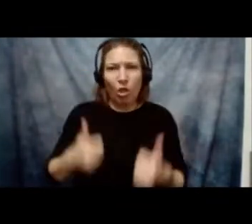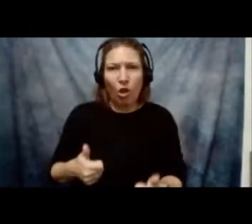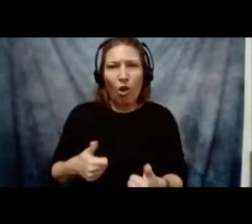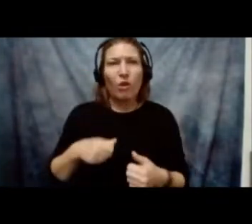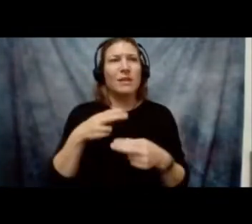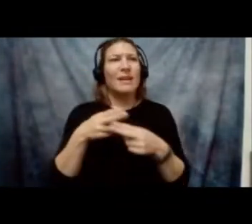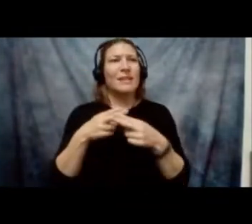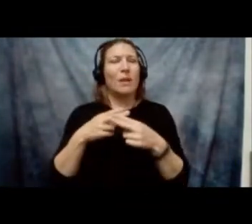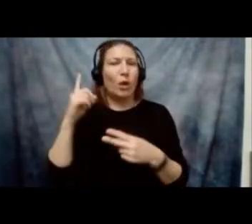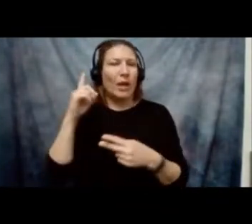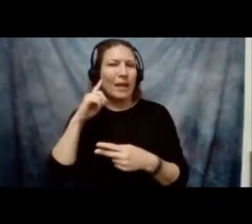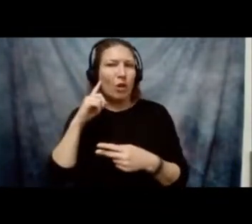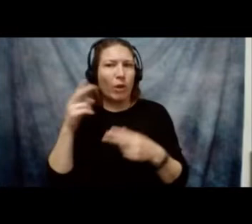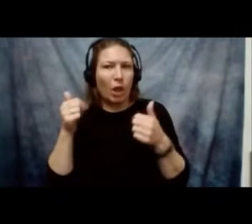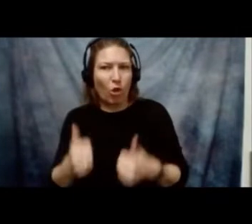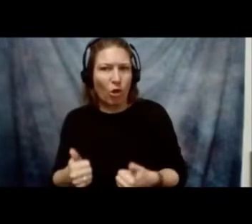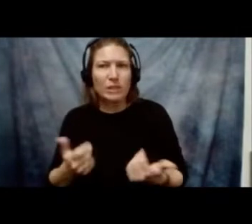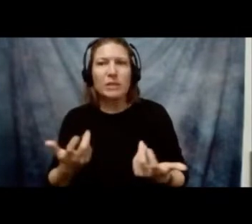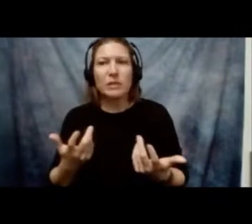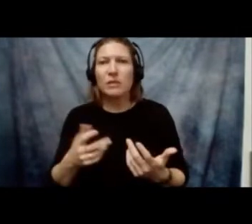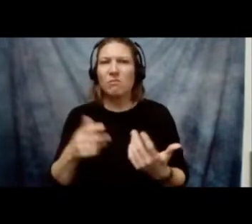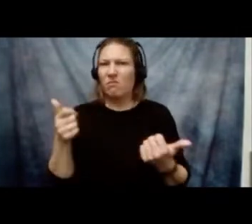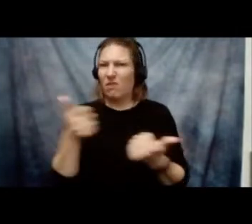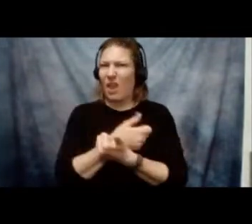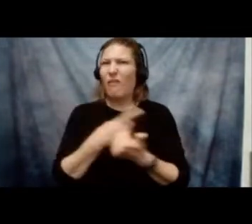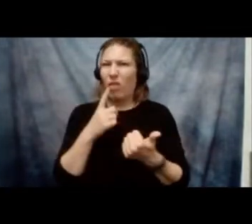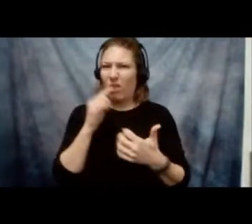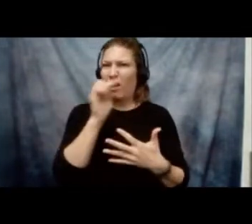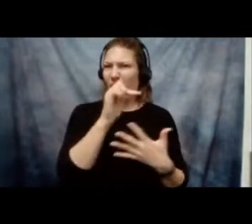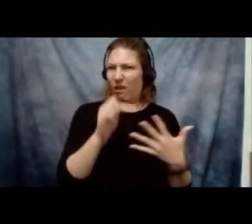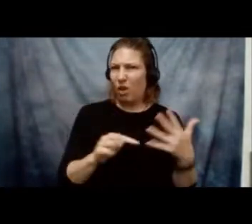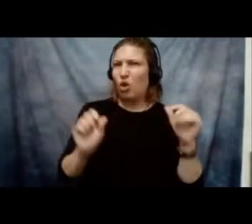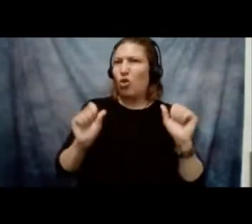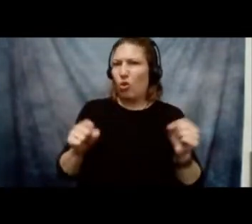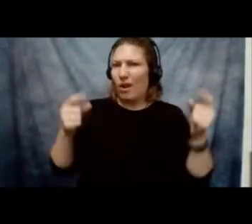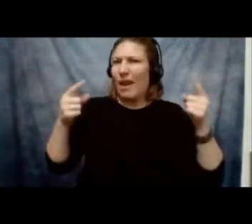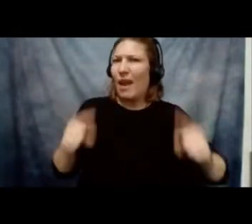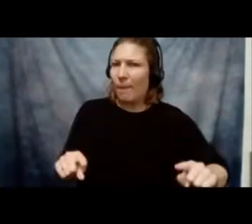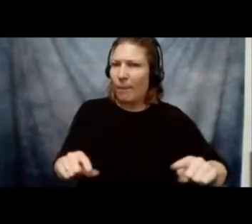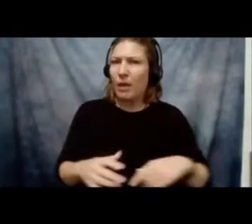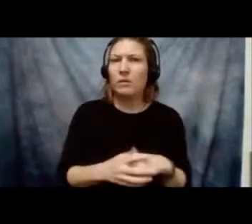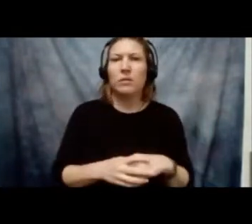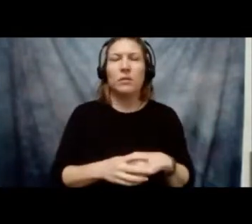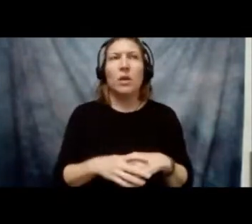thinking beyond just physical um you know injuries and disabilities and think about